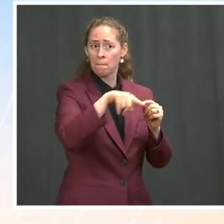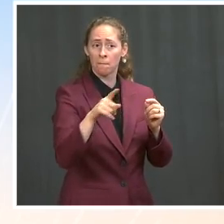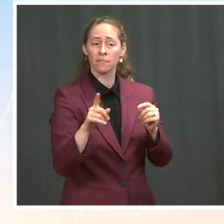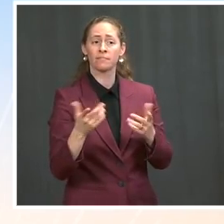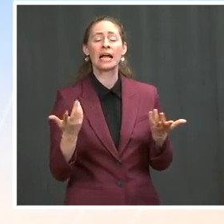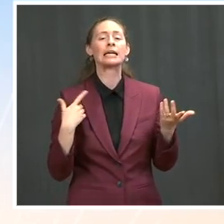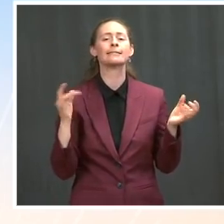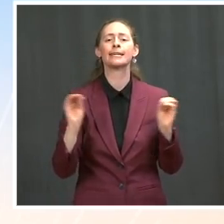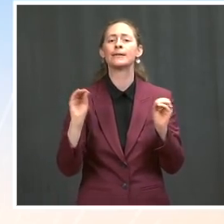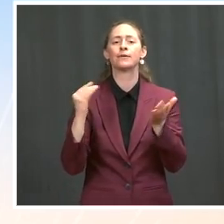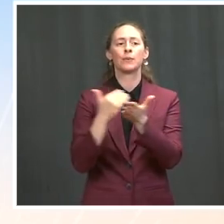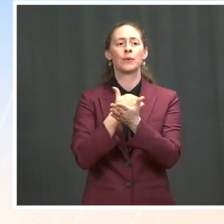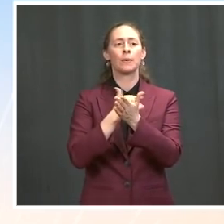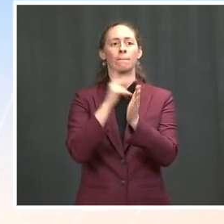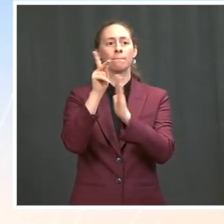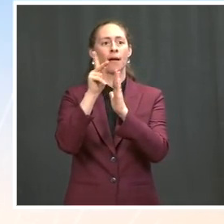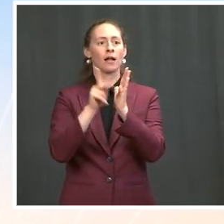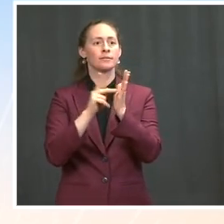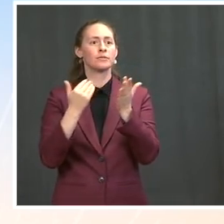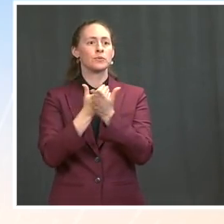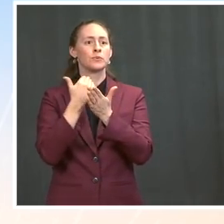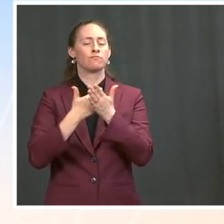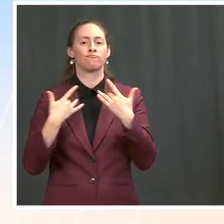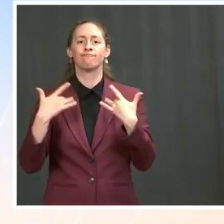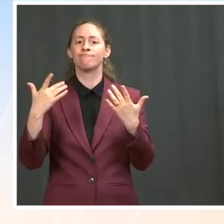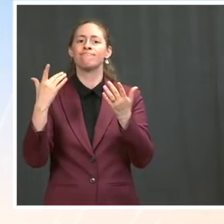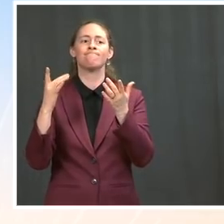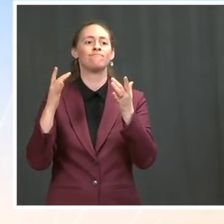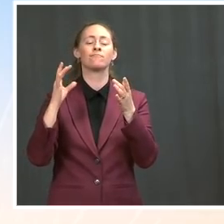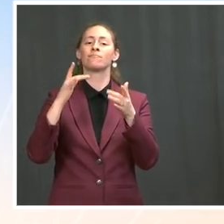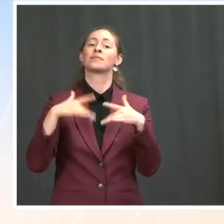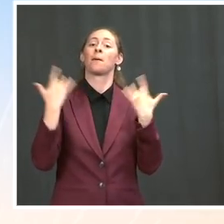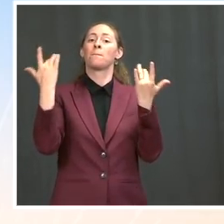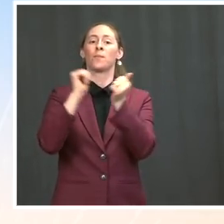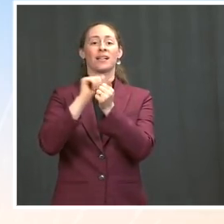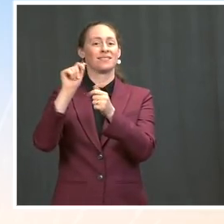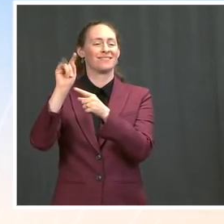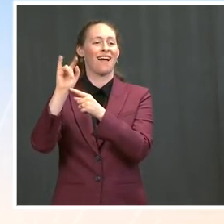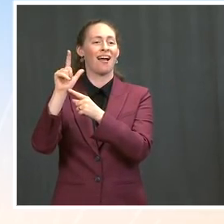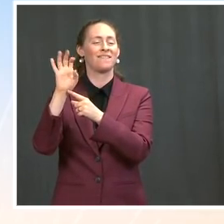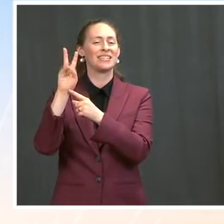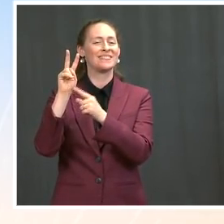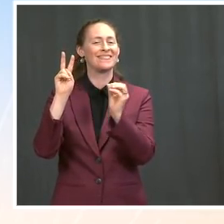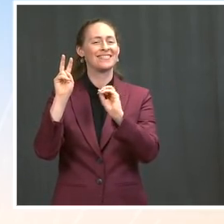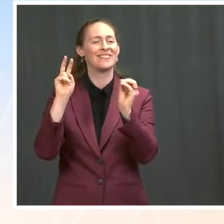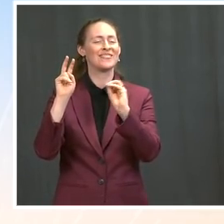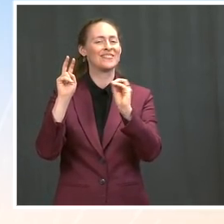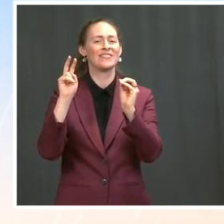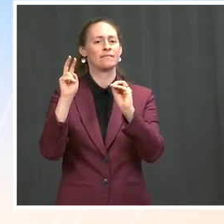When it comes to Title 42, there's been no change. We're not, of course, going to get ahead of the CDC decision, the process involved in that --